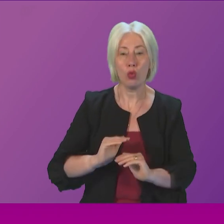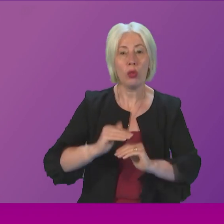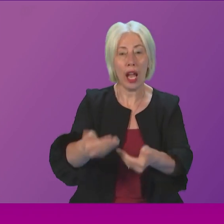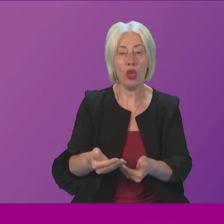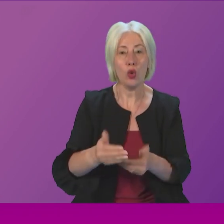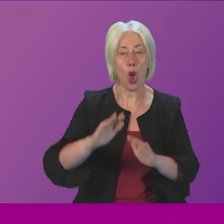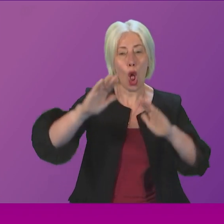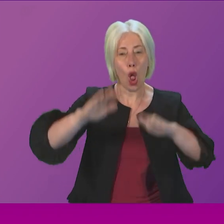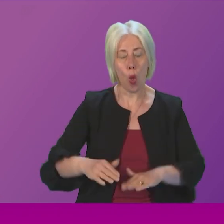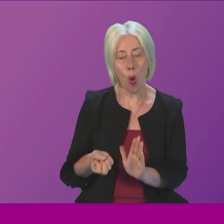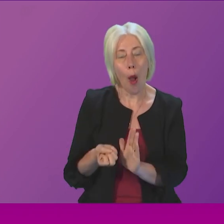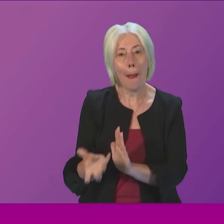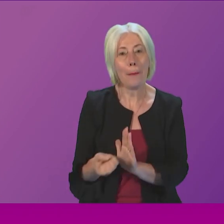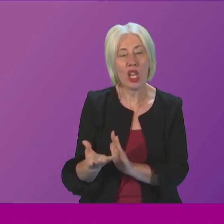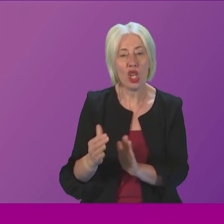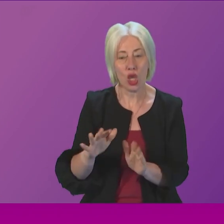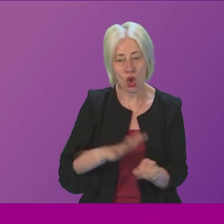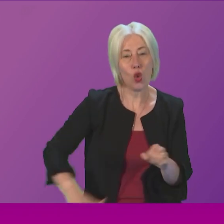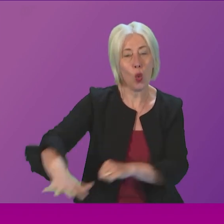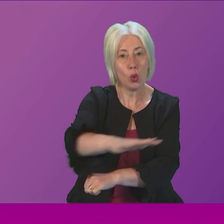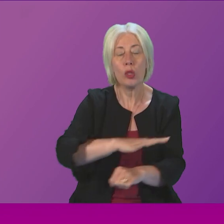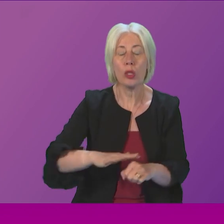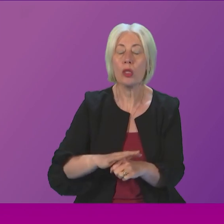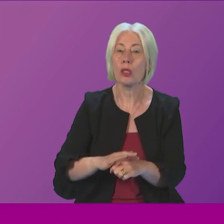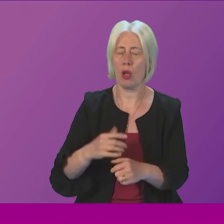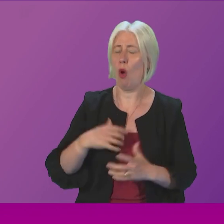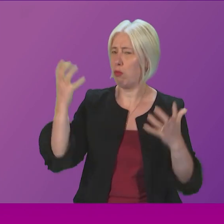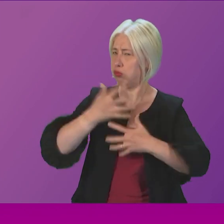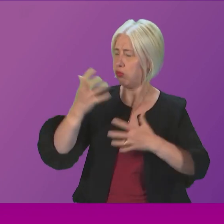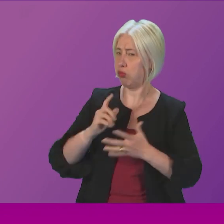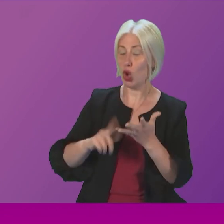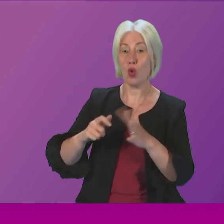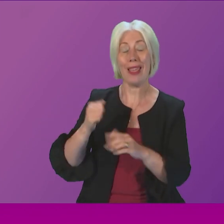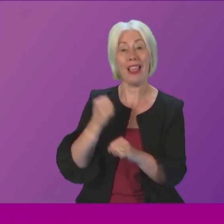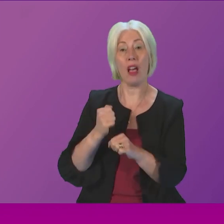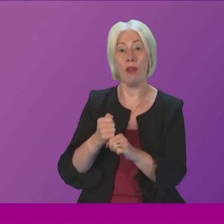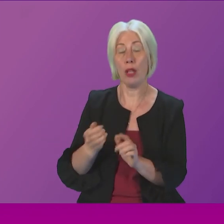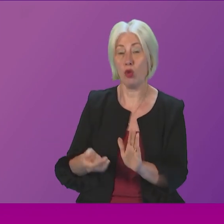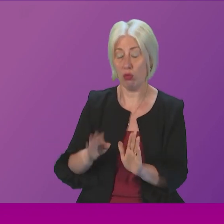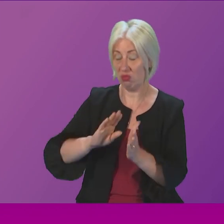zones. We are very concerned at the UK Government’s decision to revoke the UK-wide national air